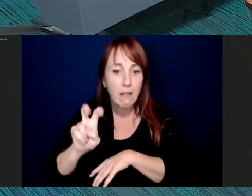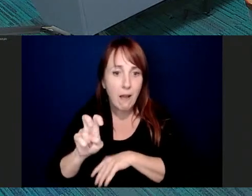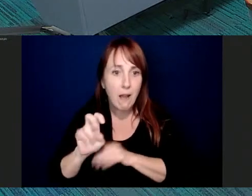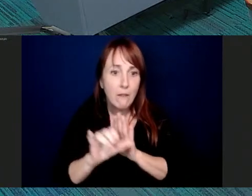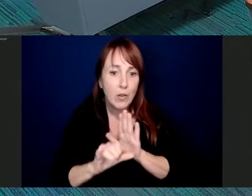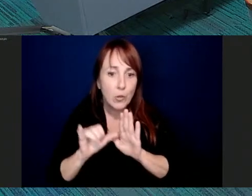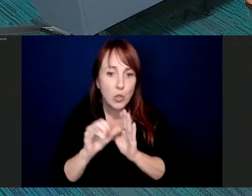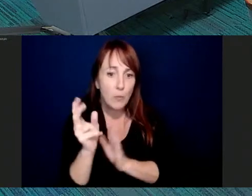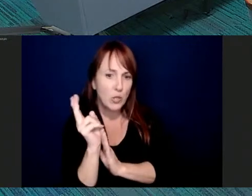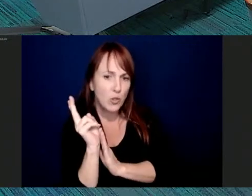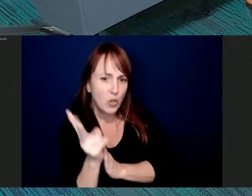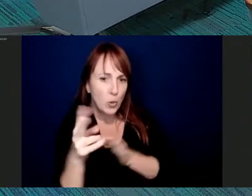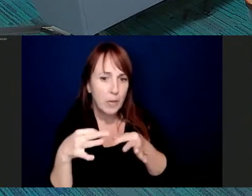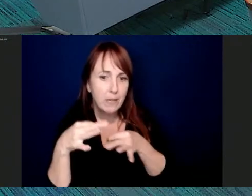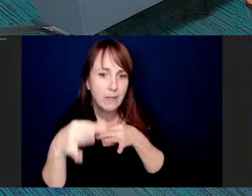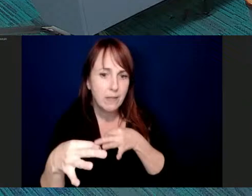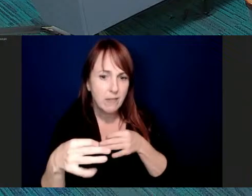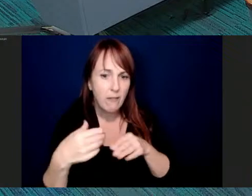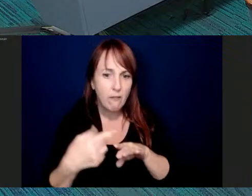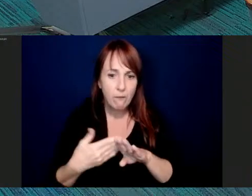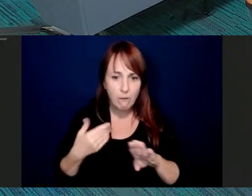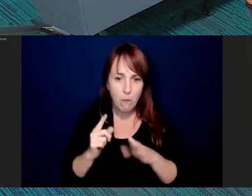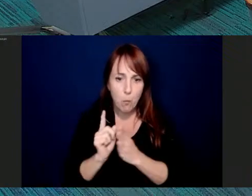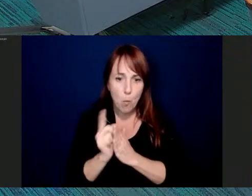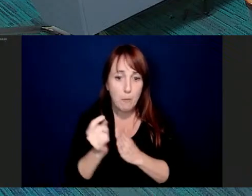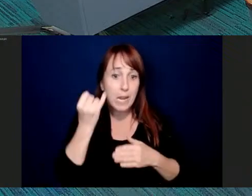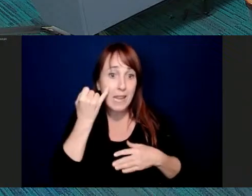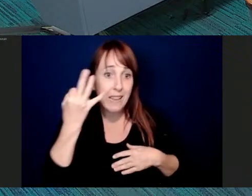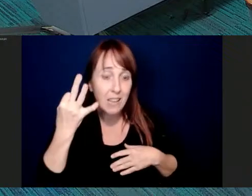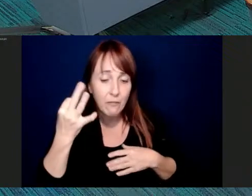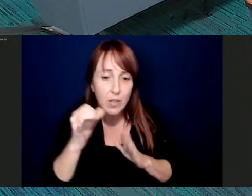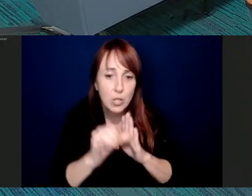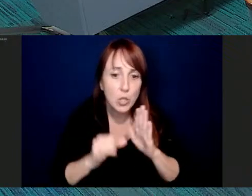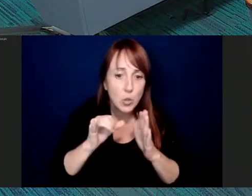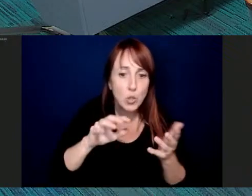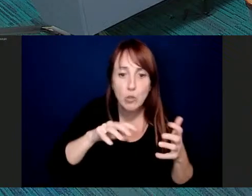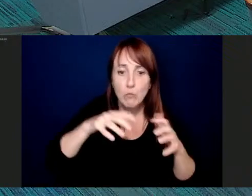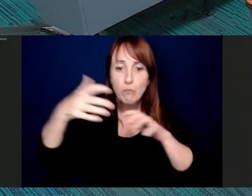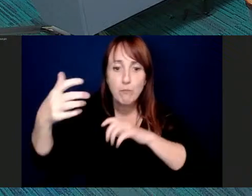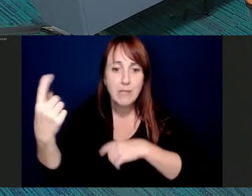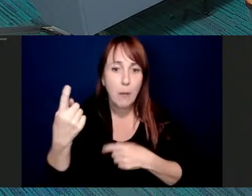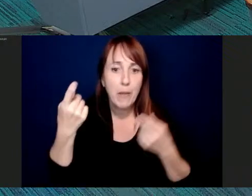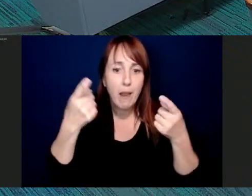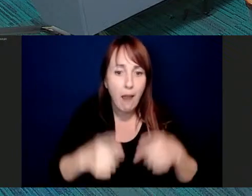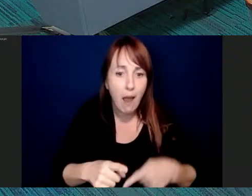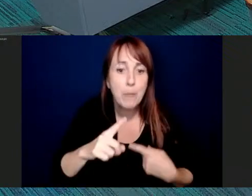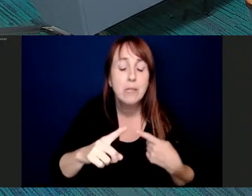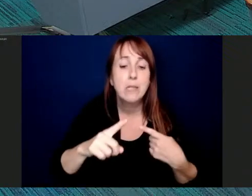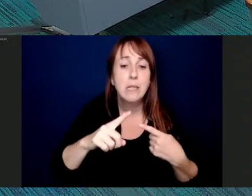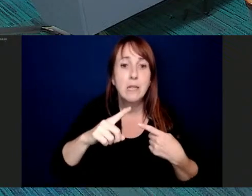cancel or something occurs, then we are going to reconvene